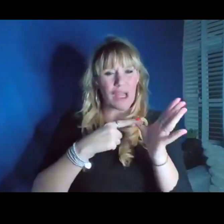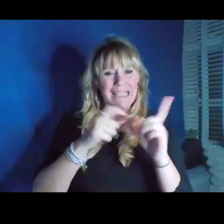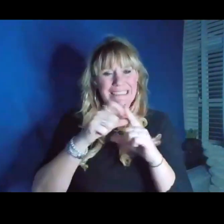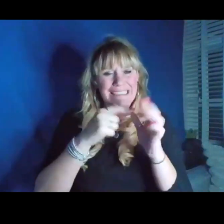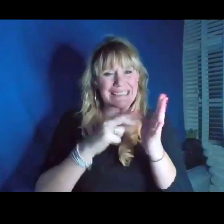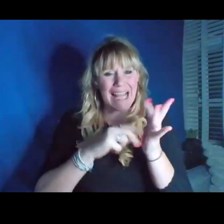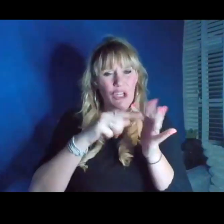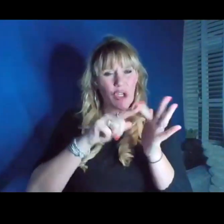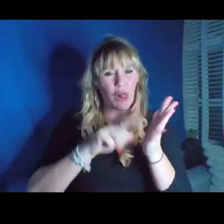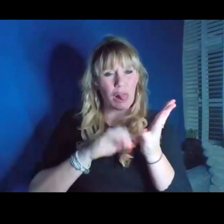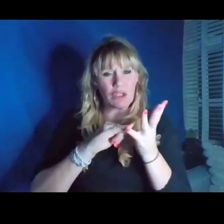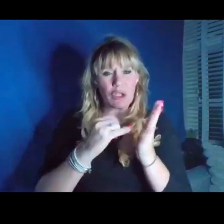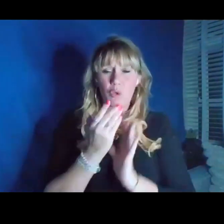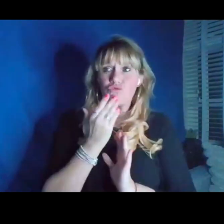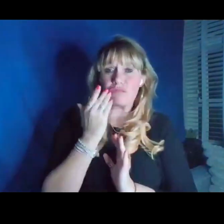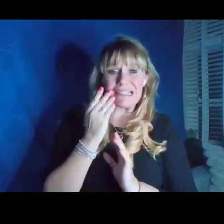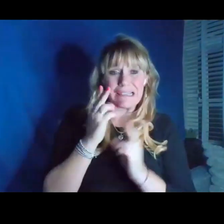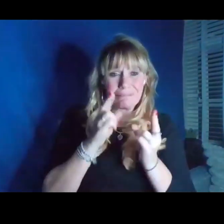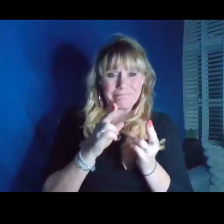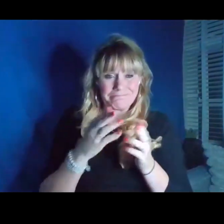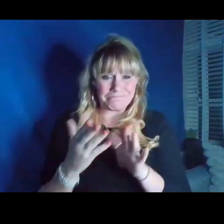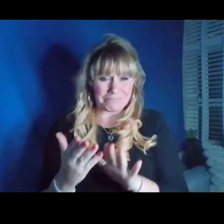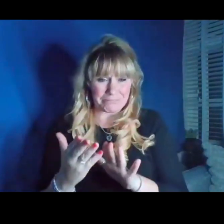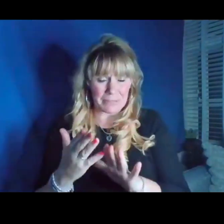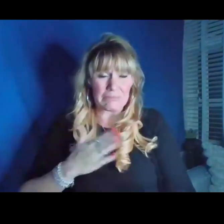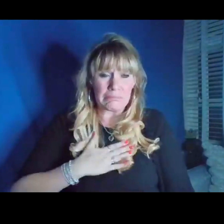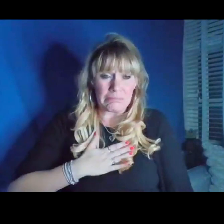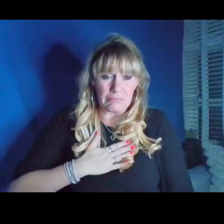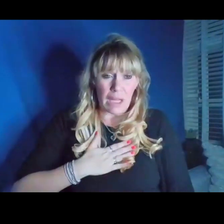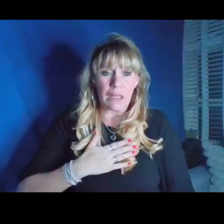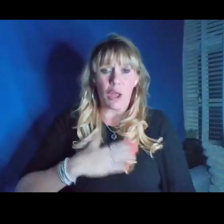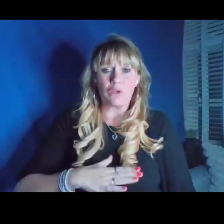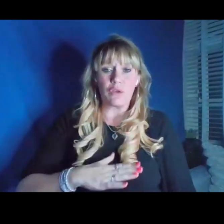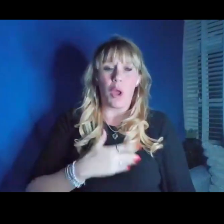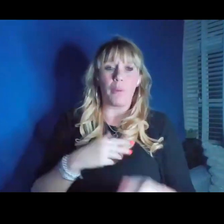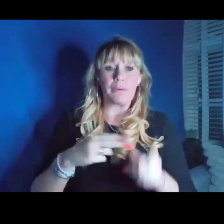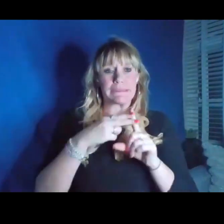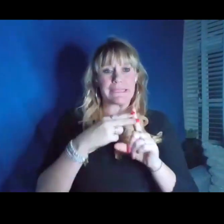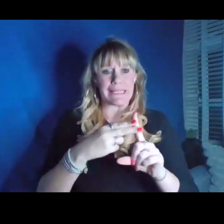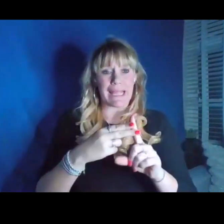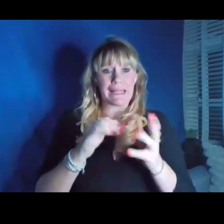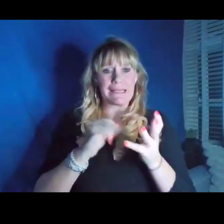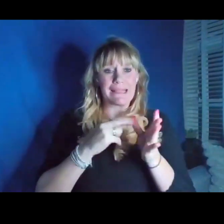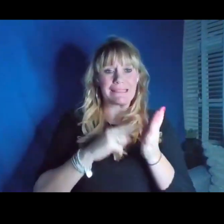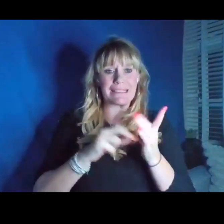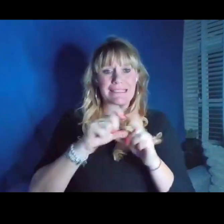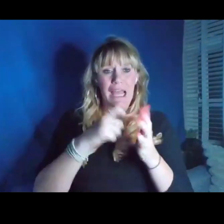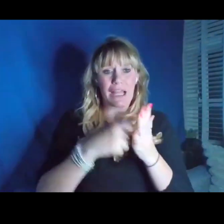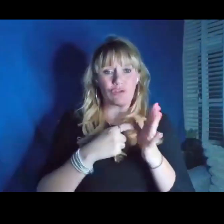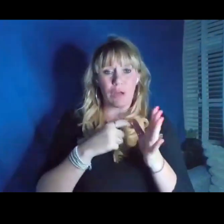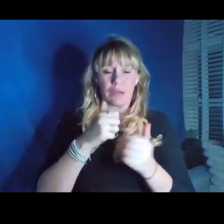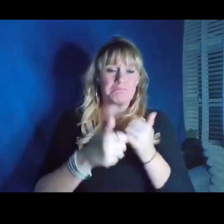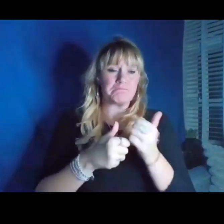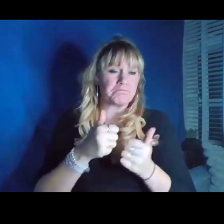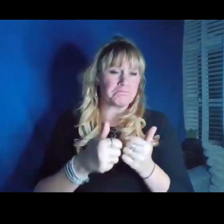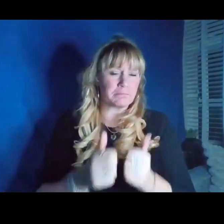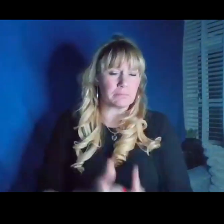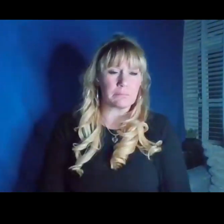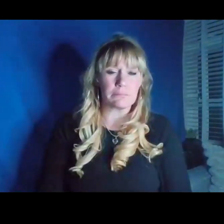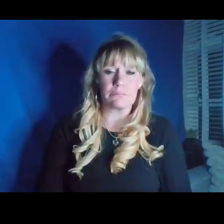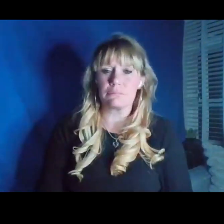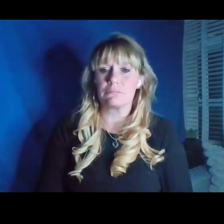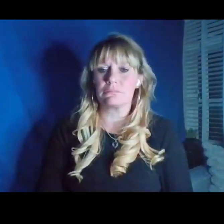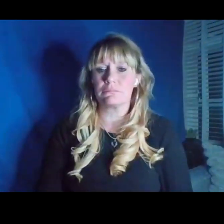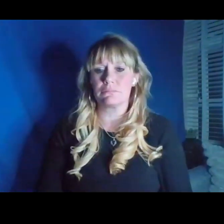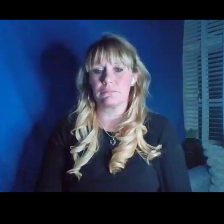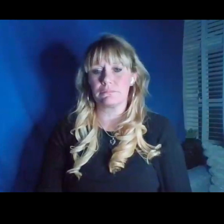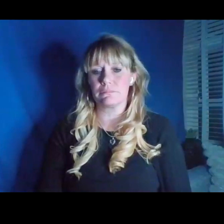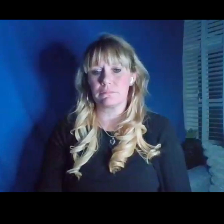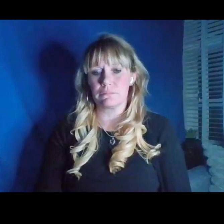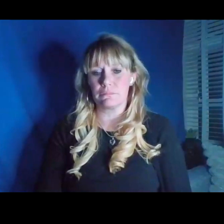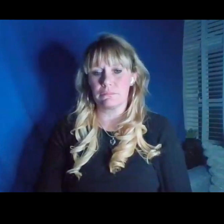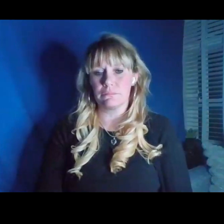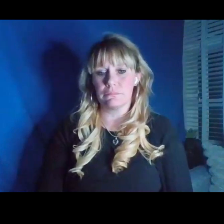so I want to, want to dedicate this one to Sandra.